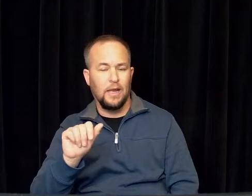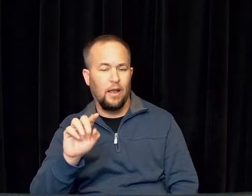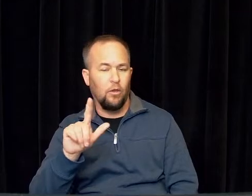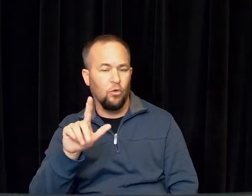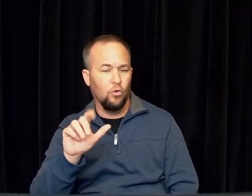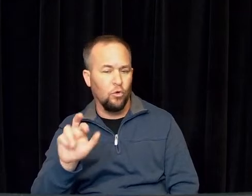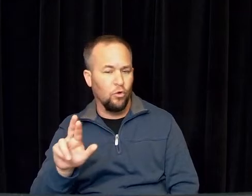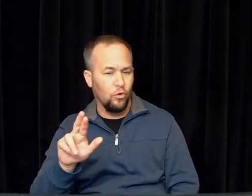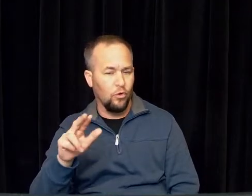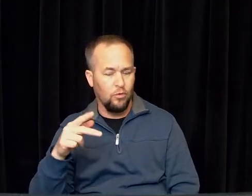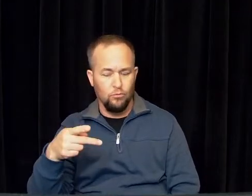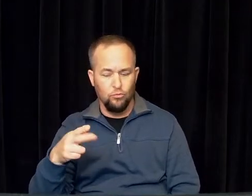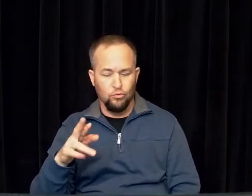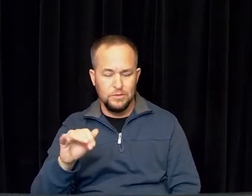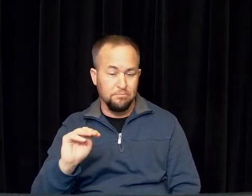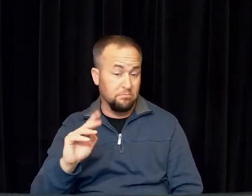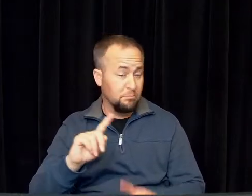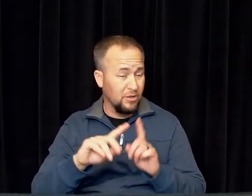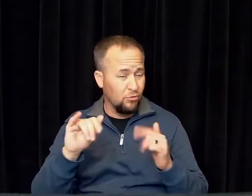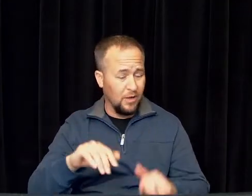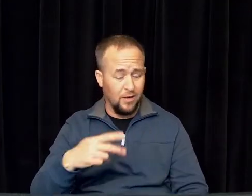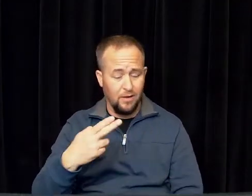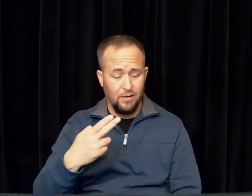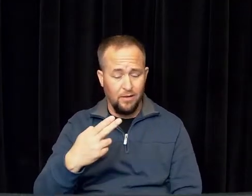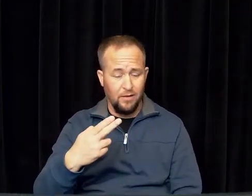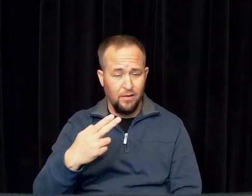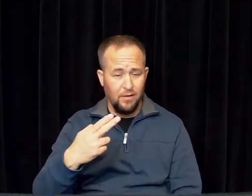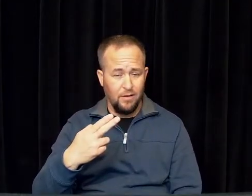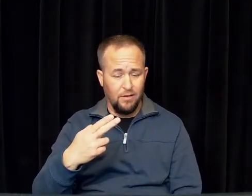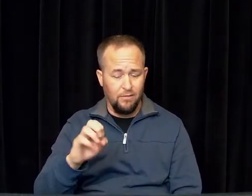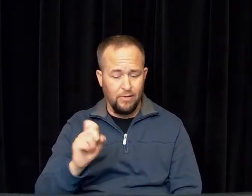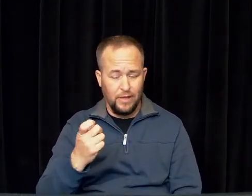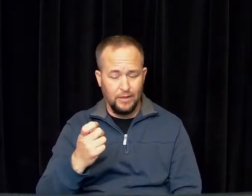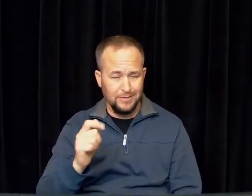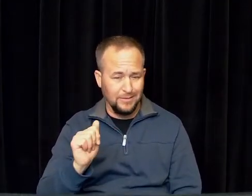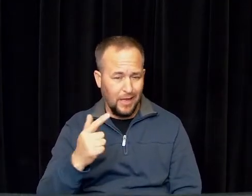be any shape. You could have a hexagon base so it could be a hexagonal prism or a hexagonal pyramid,